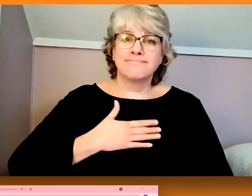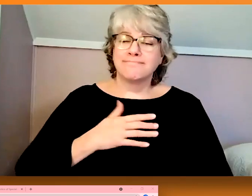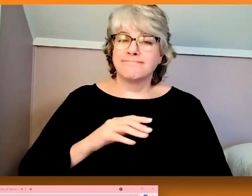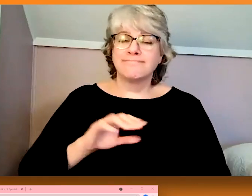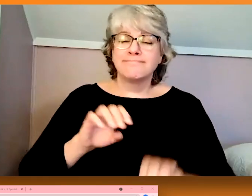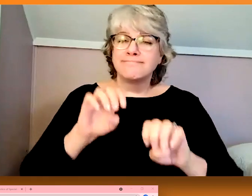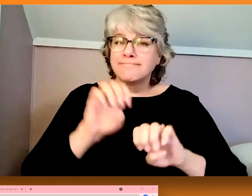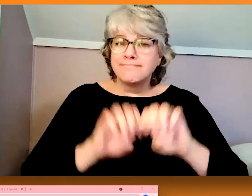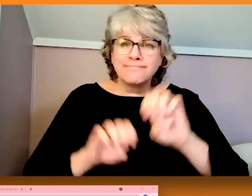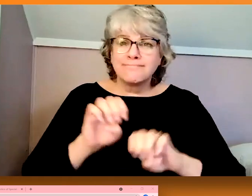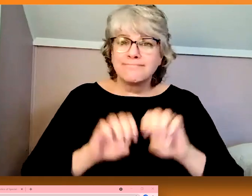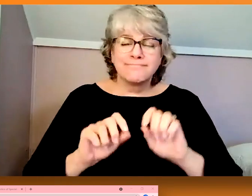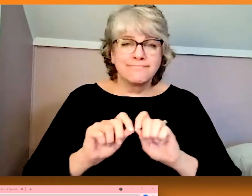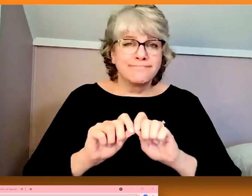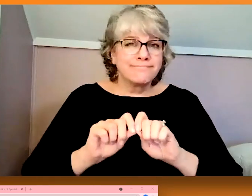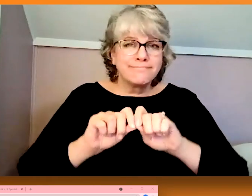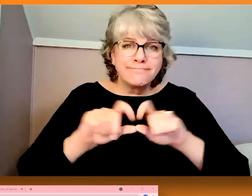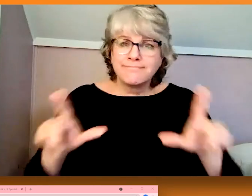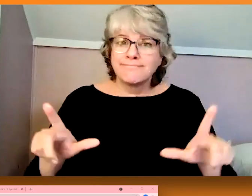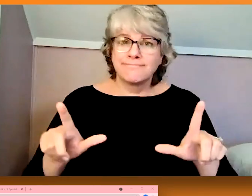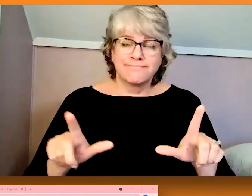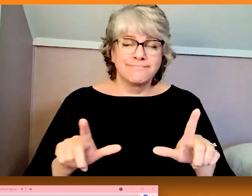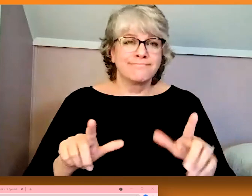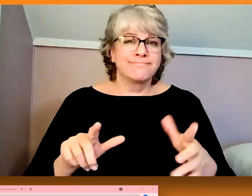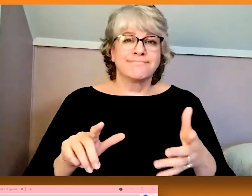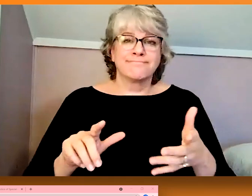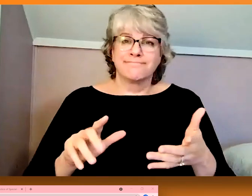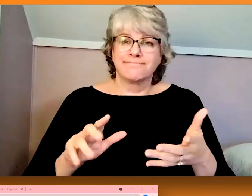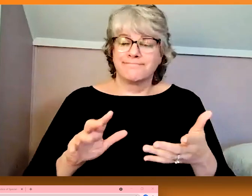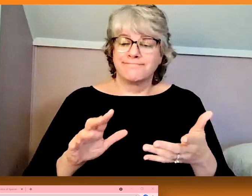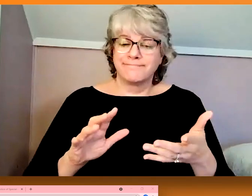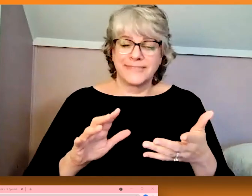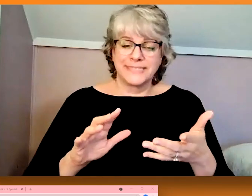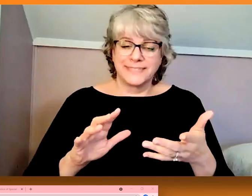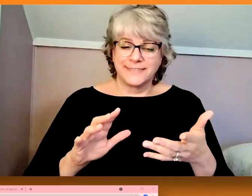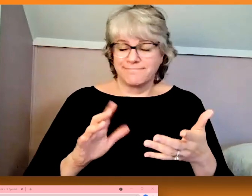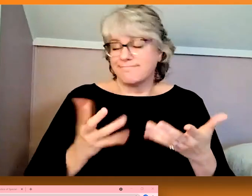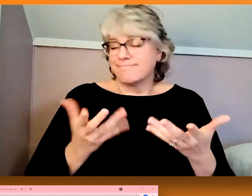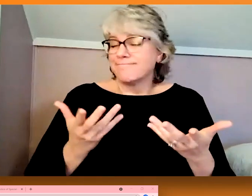to click on the evaluation link.